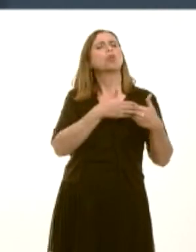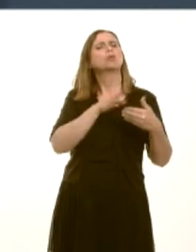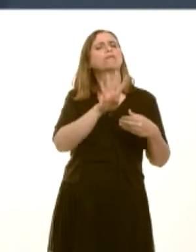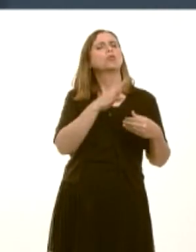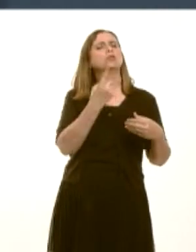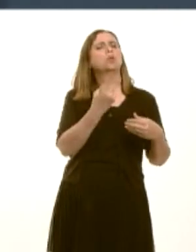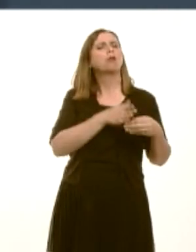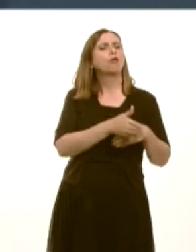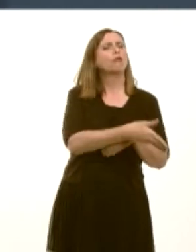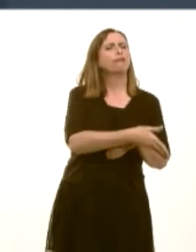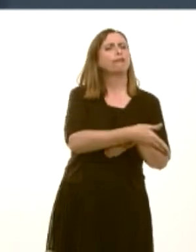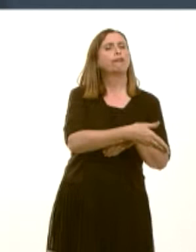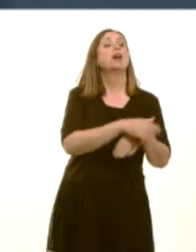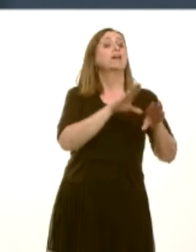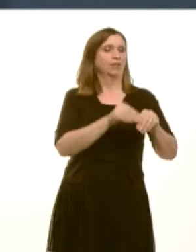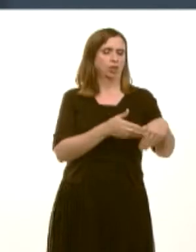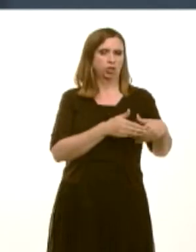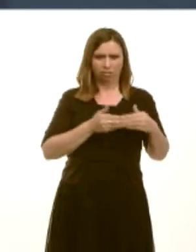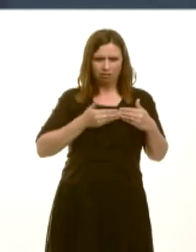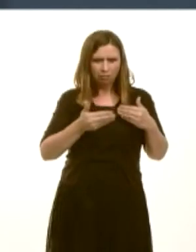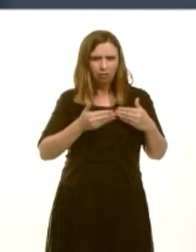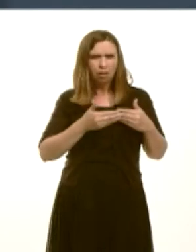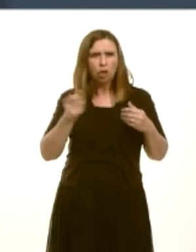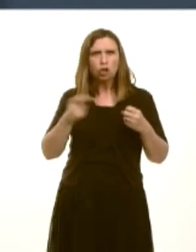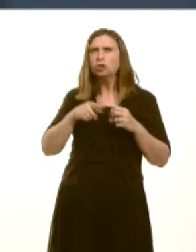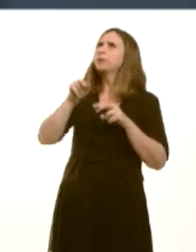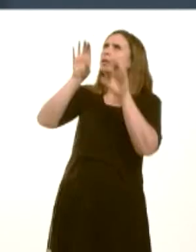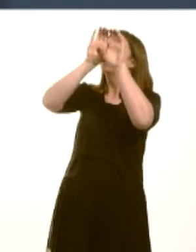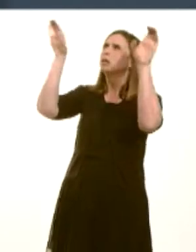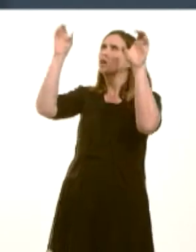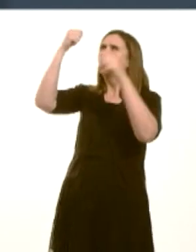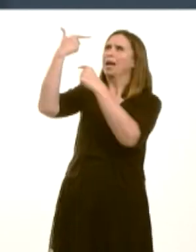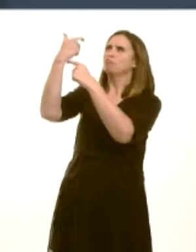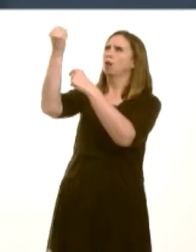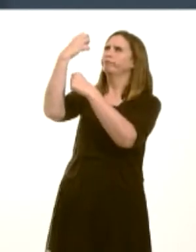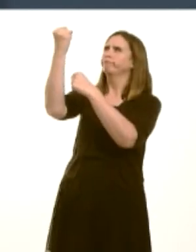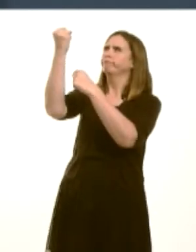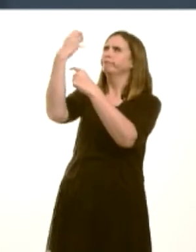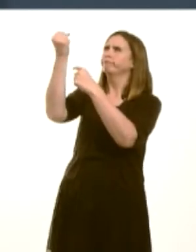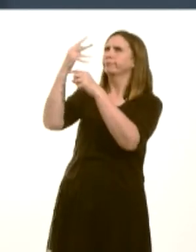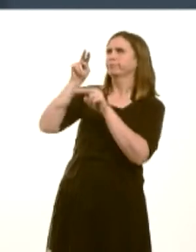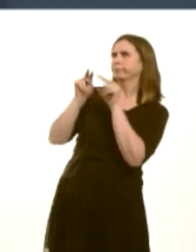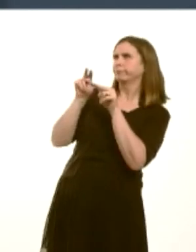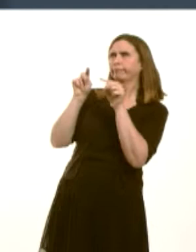junction 41 to assess the effectiveness of the average-speed cameras on the overhead section of the M4 in Port Talbot, although I do recognise that the Minister did take